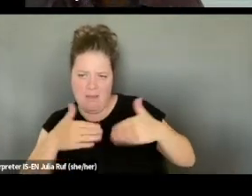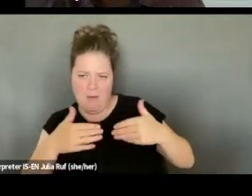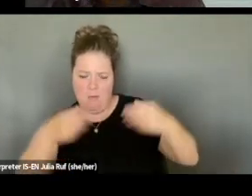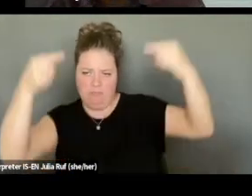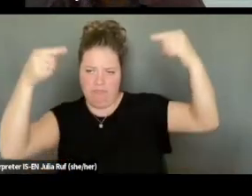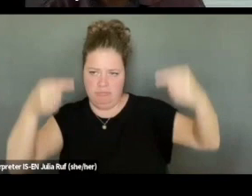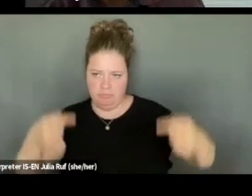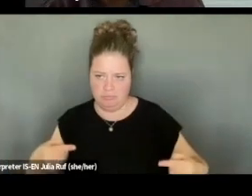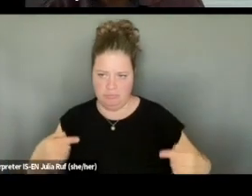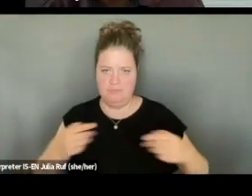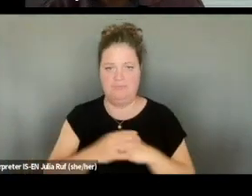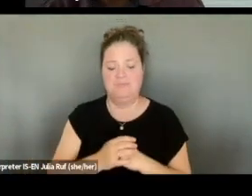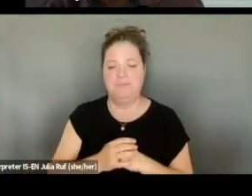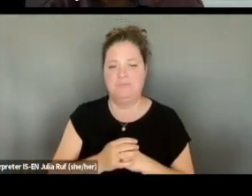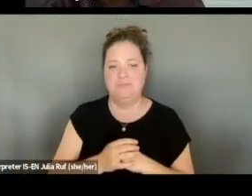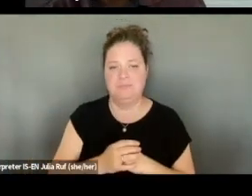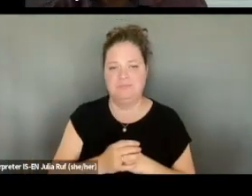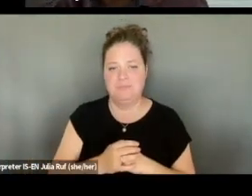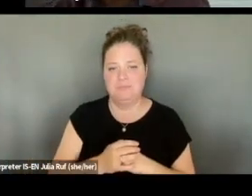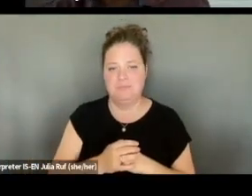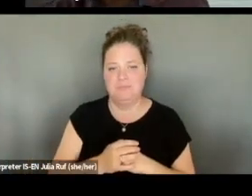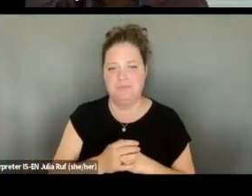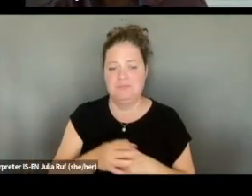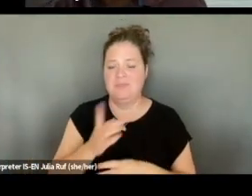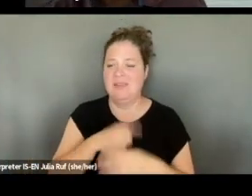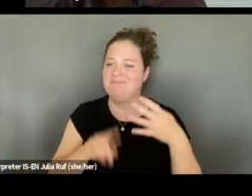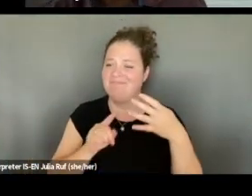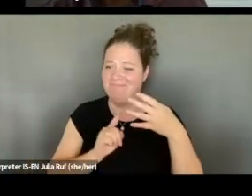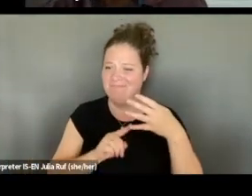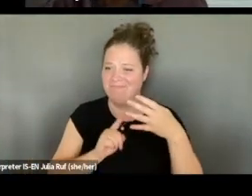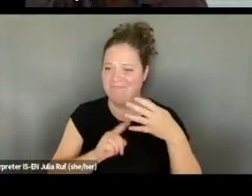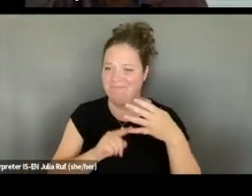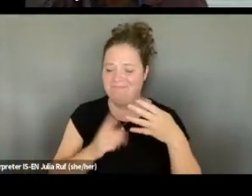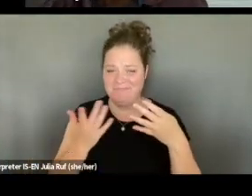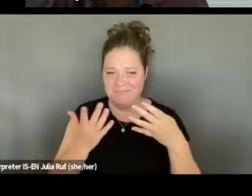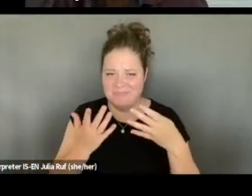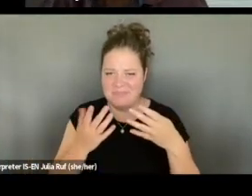kind of part of the toolkit. It gives tips on how to address